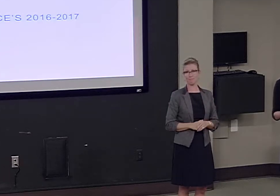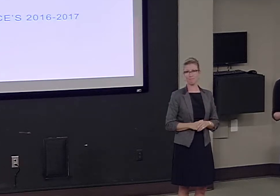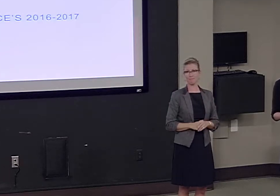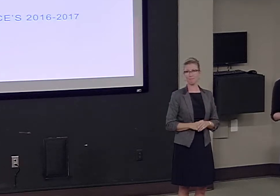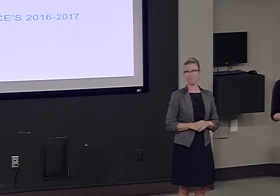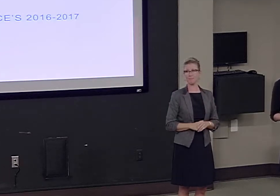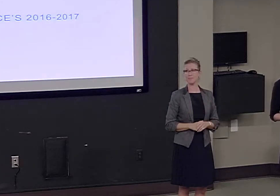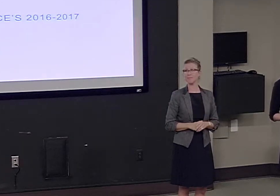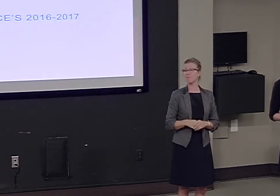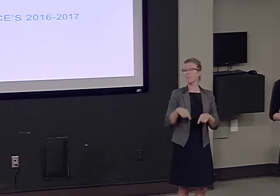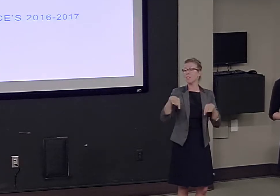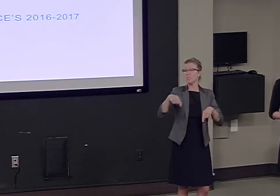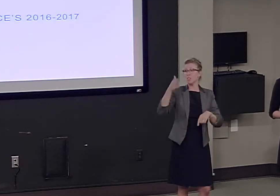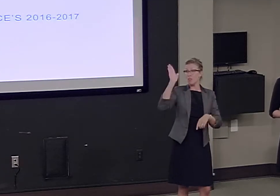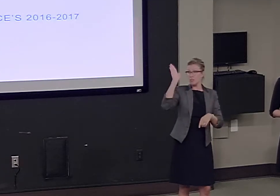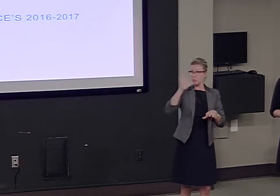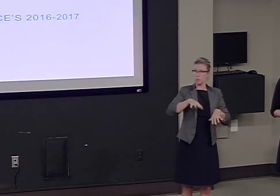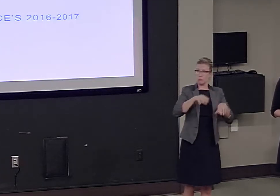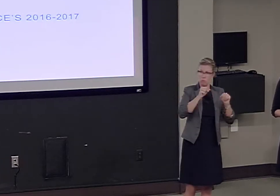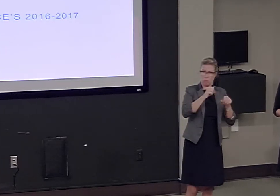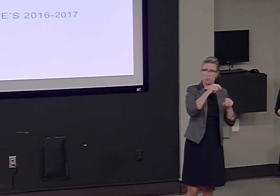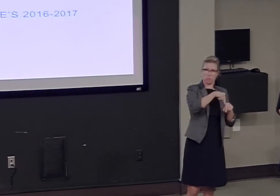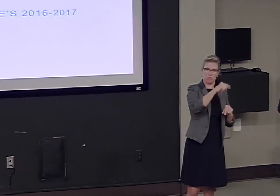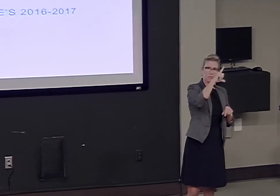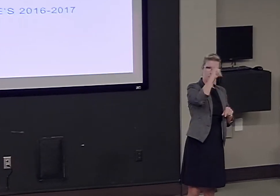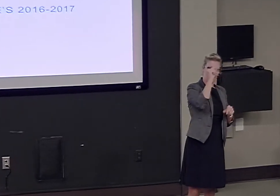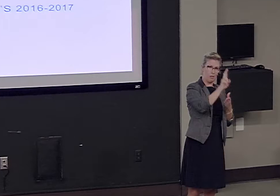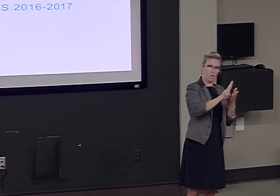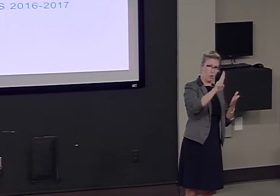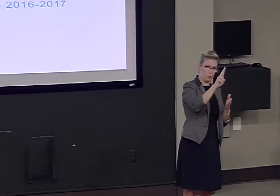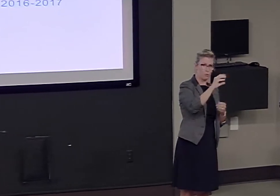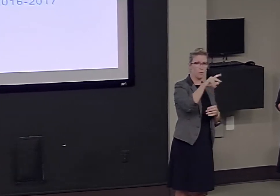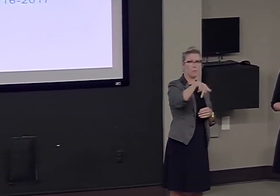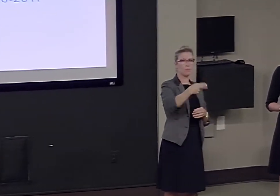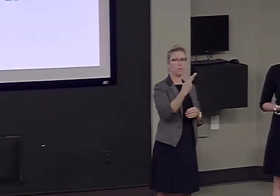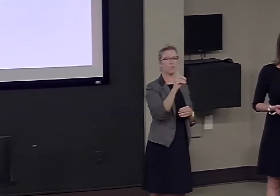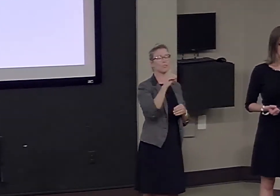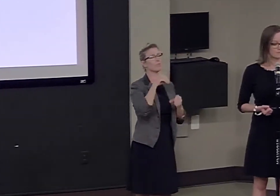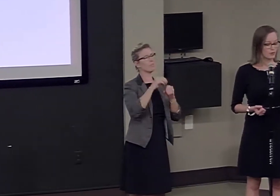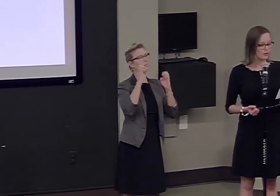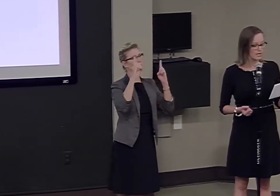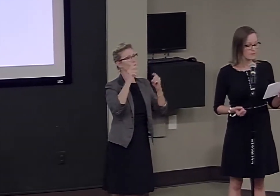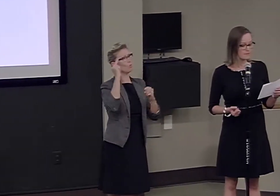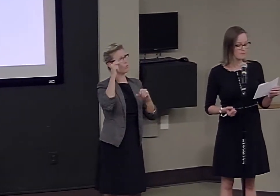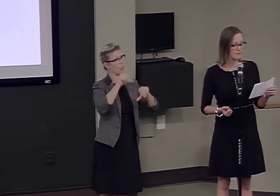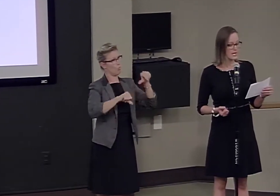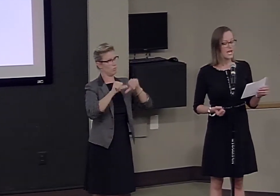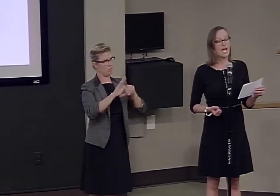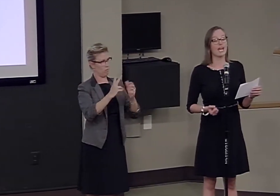This series is hosted by Gallaudet University and the PhD and educational neurosciences program.